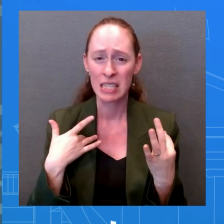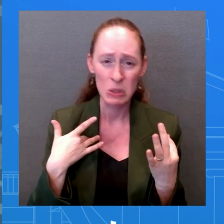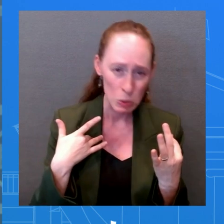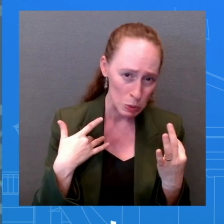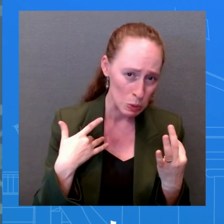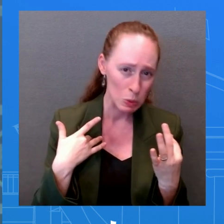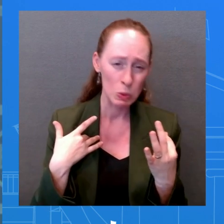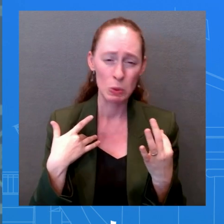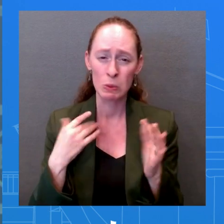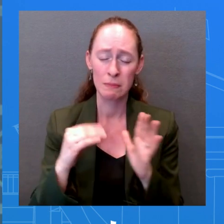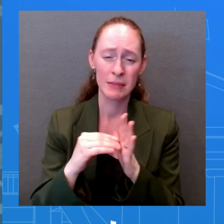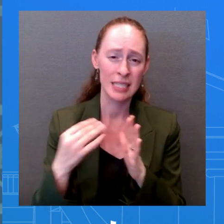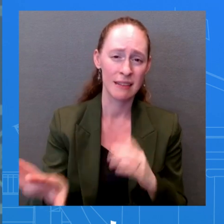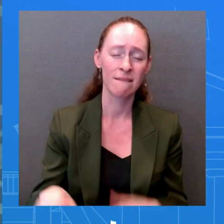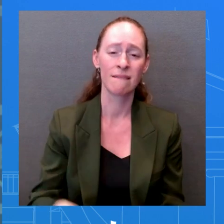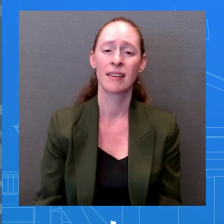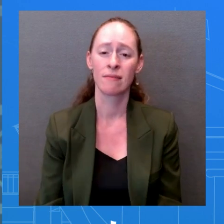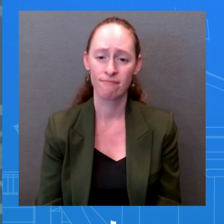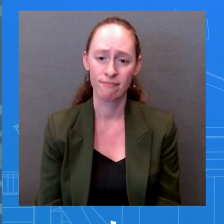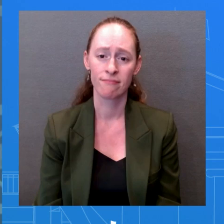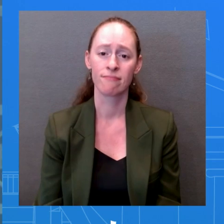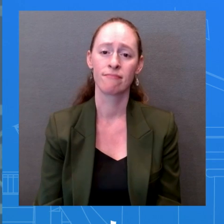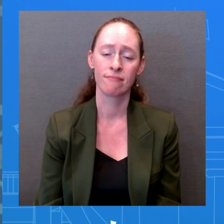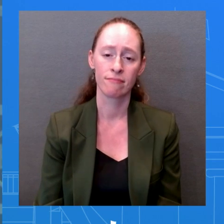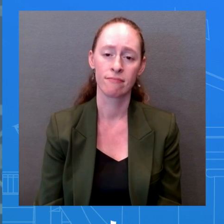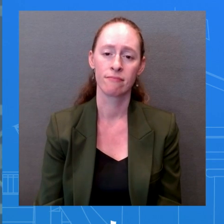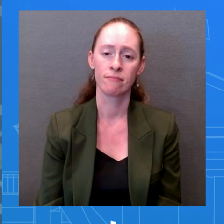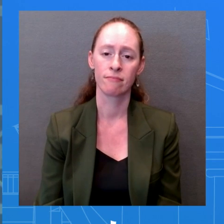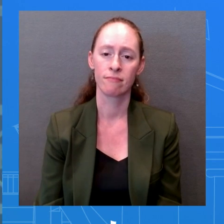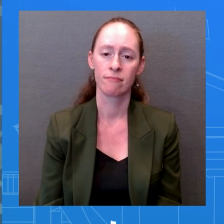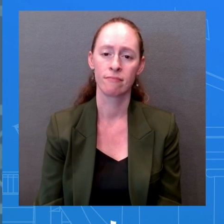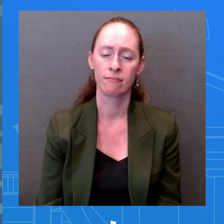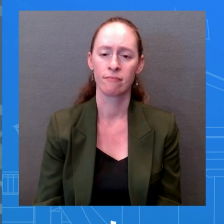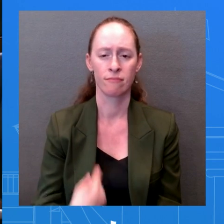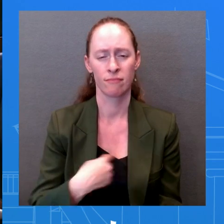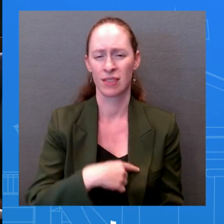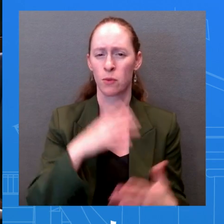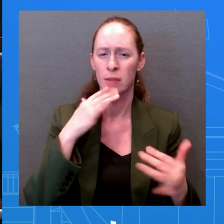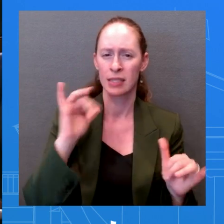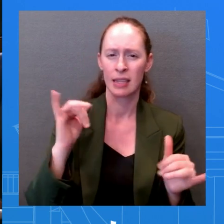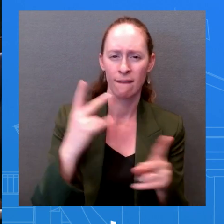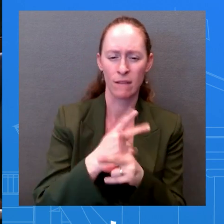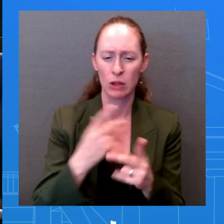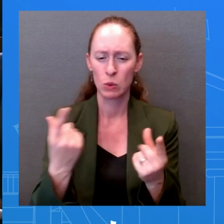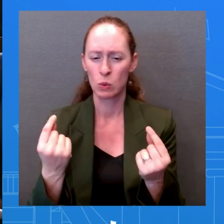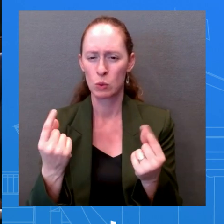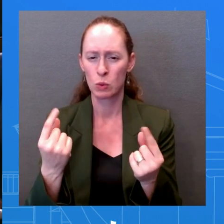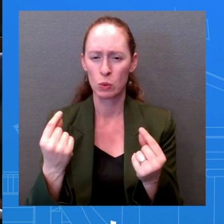we find ways that -- to lower costs for families. The Press: I think what I'm asking you is: What is the impact?